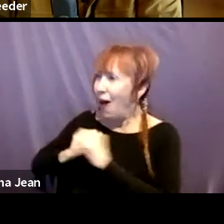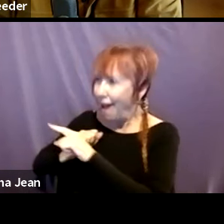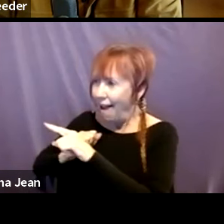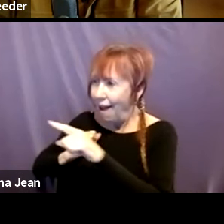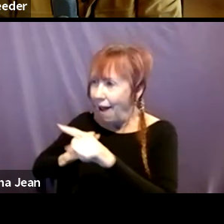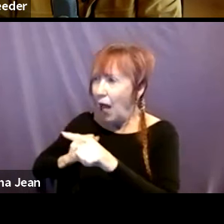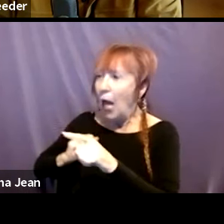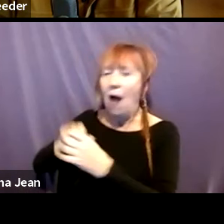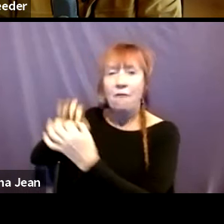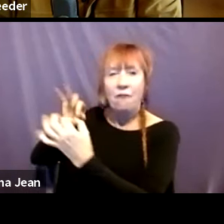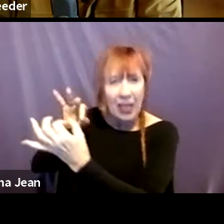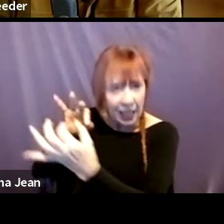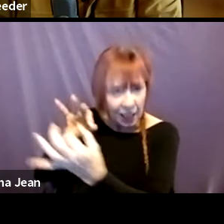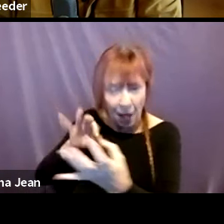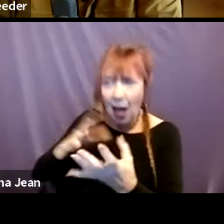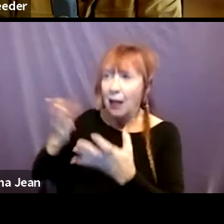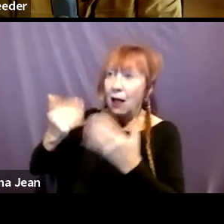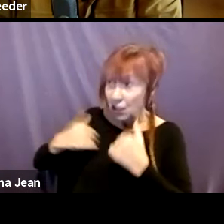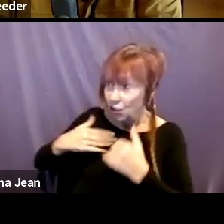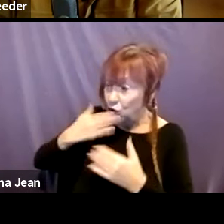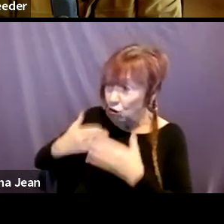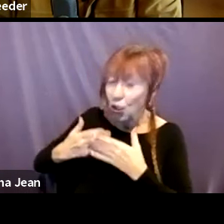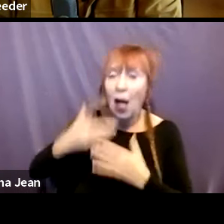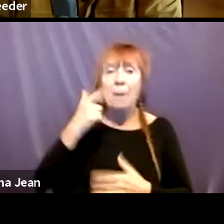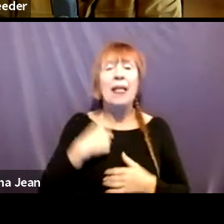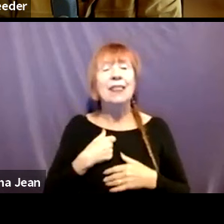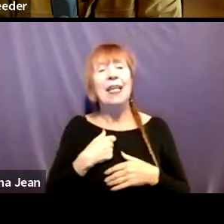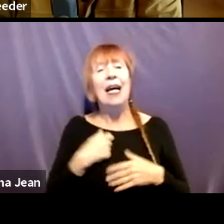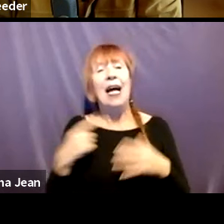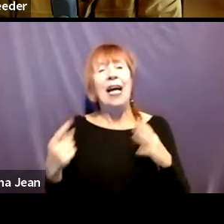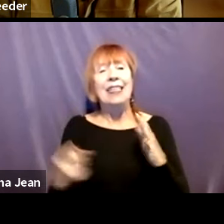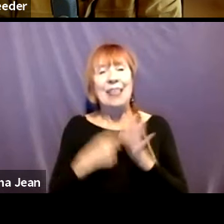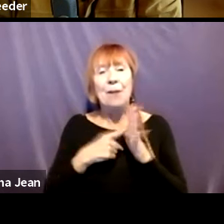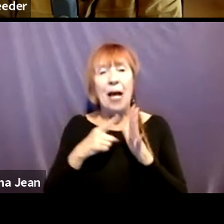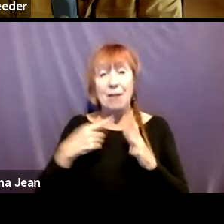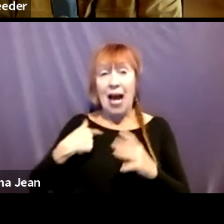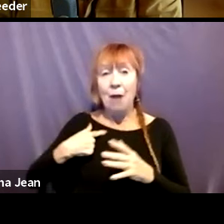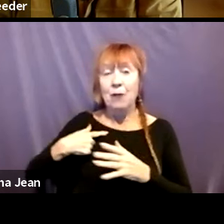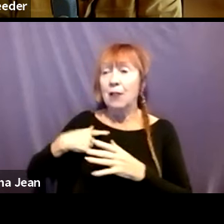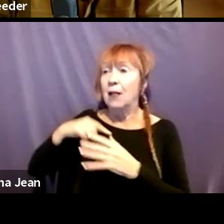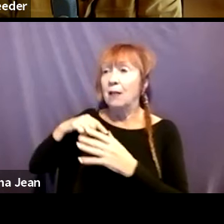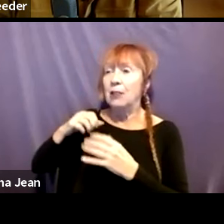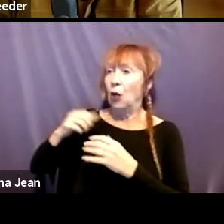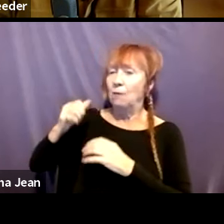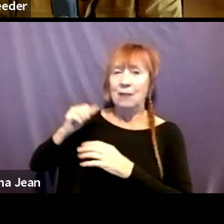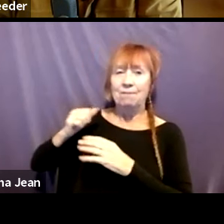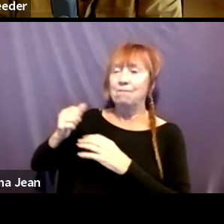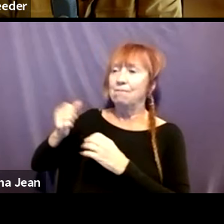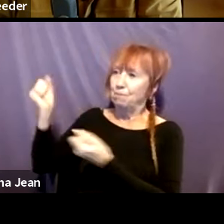You know, some people will tell me, "Yeah, that's too long, you should cut it", you know, I'll try to cut it down.